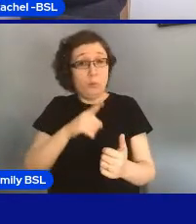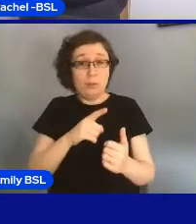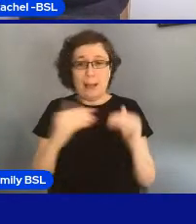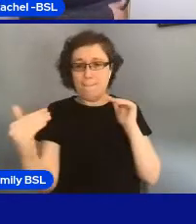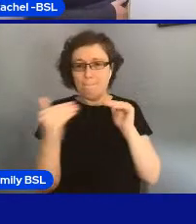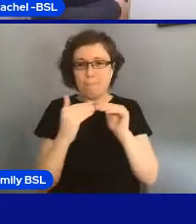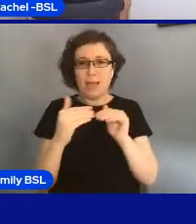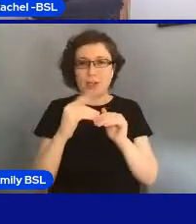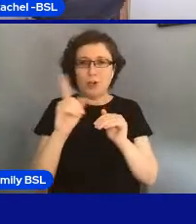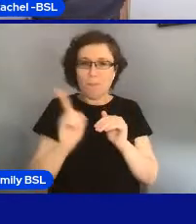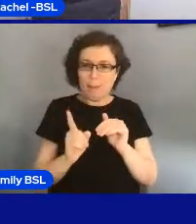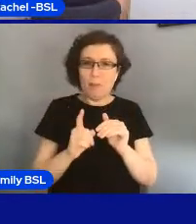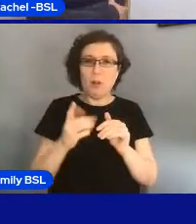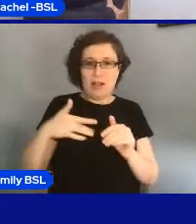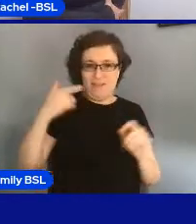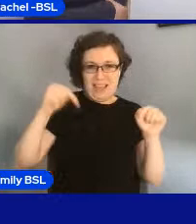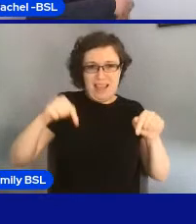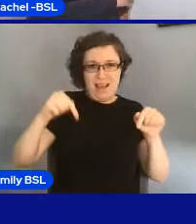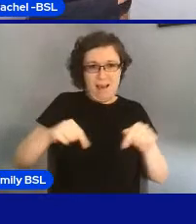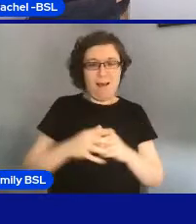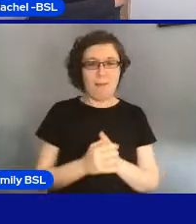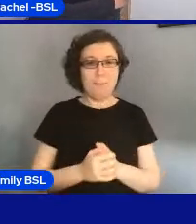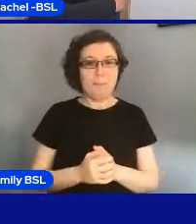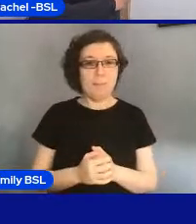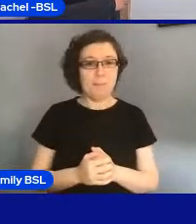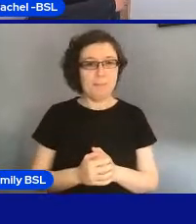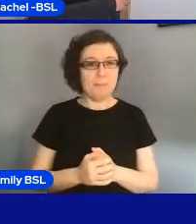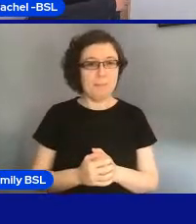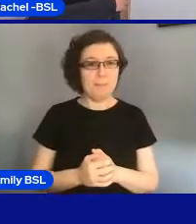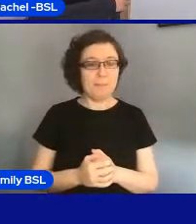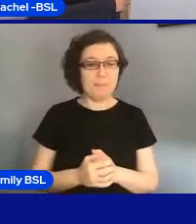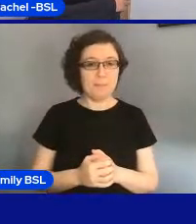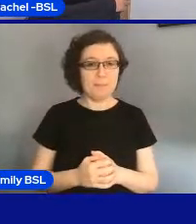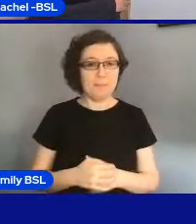is accessible and is tailored to residents and people visiting for the first time.